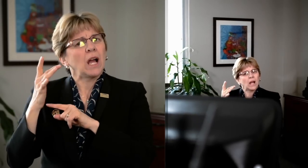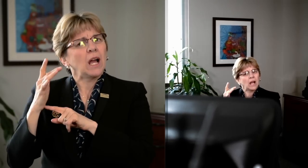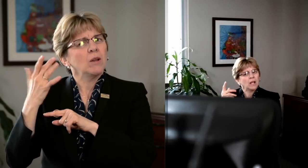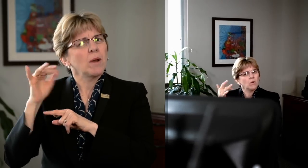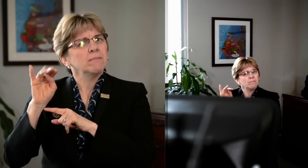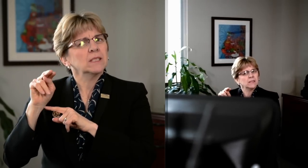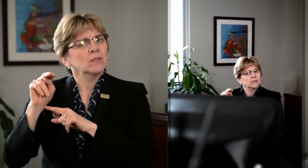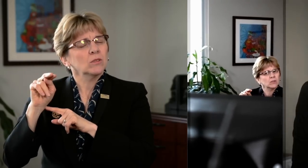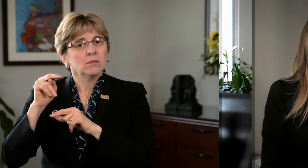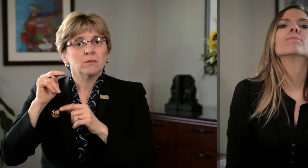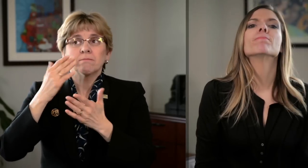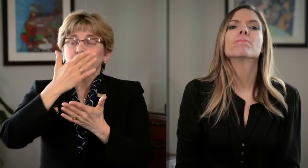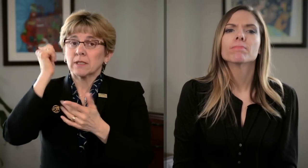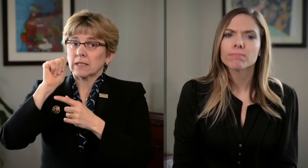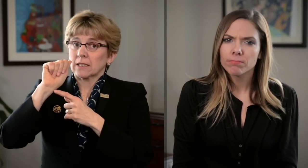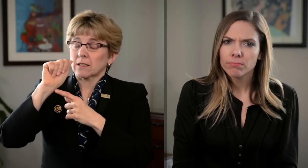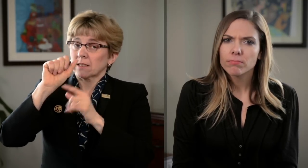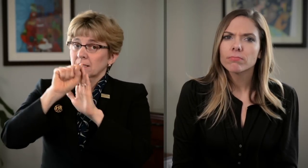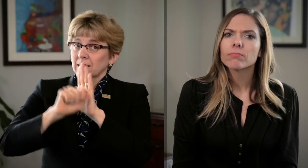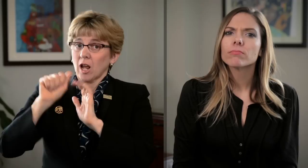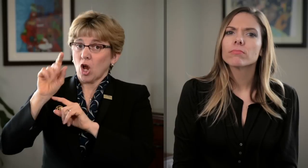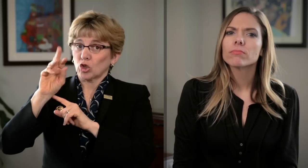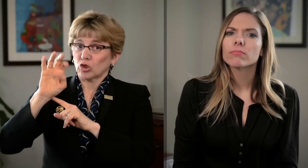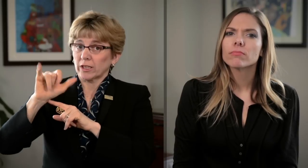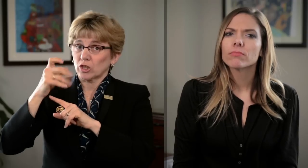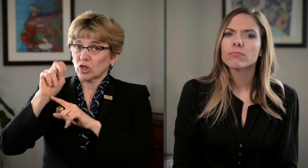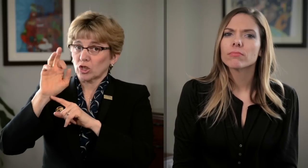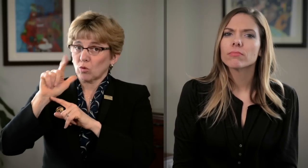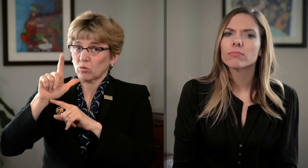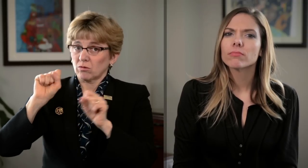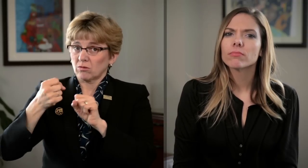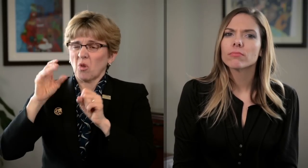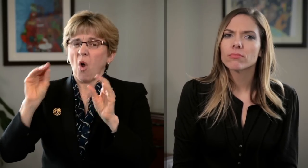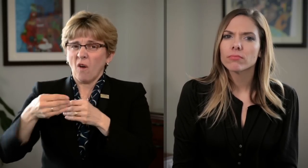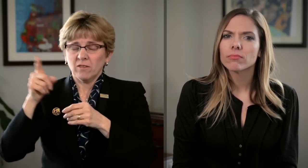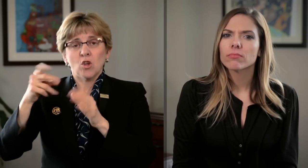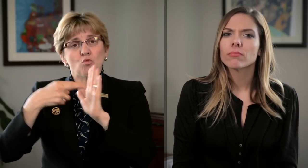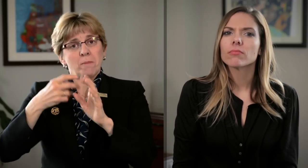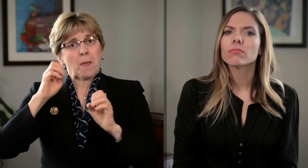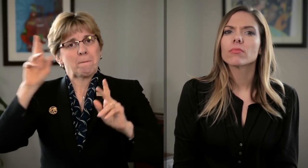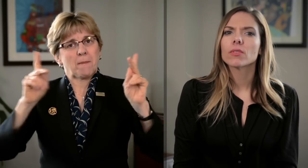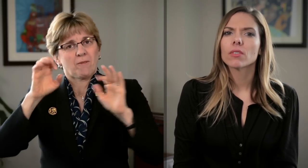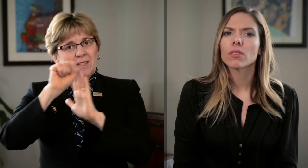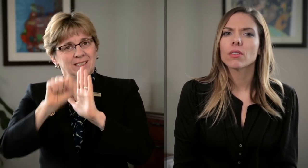But I chose Minnesota because... why Minnesota? Because the State Attorney General's office represented the people of the state.